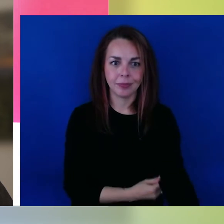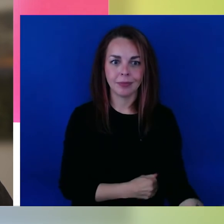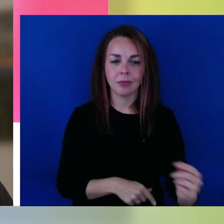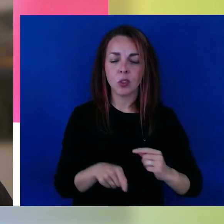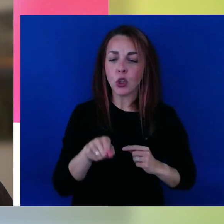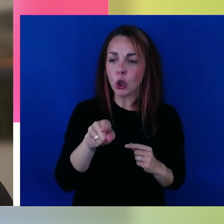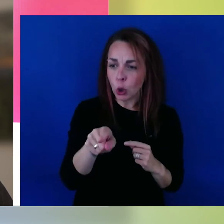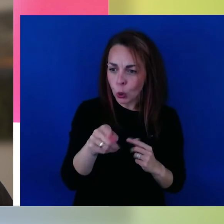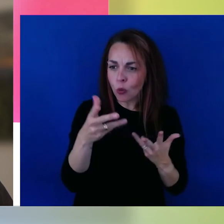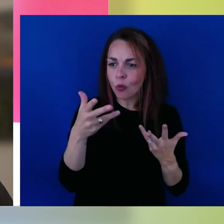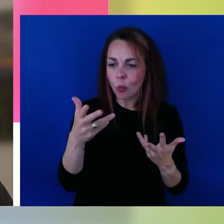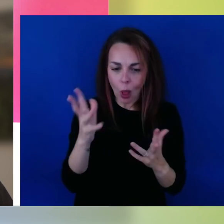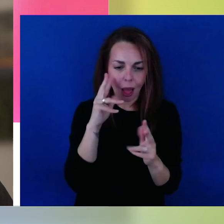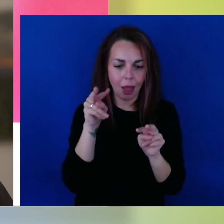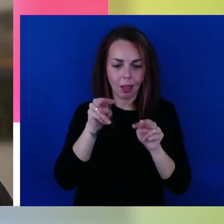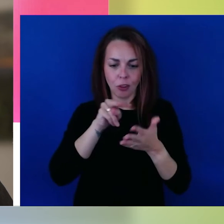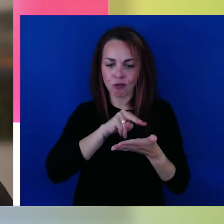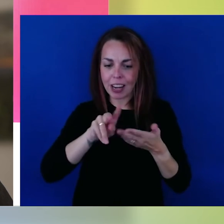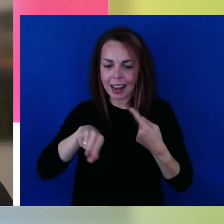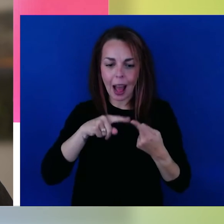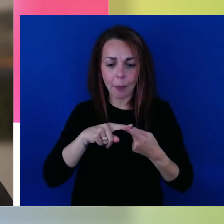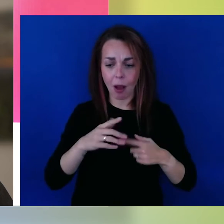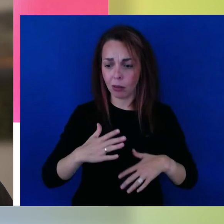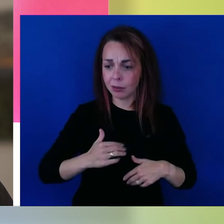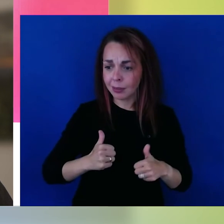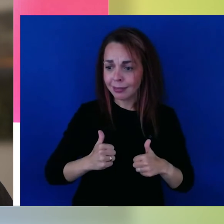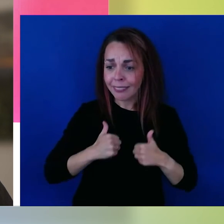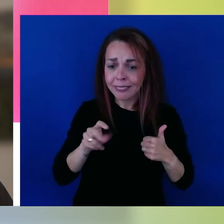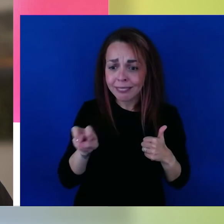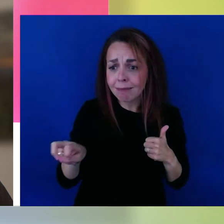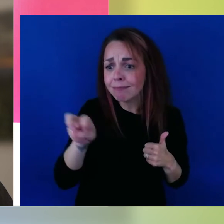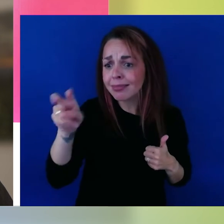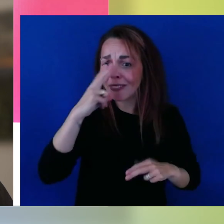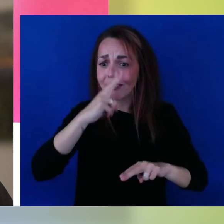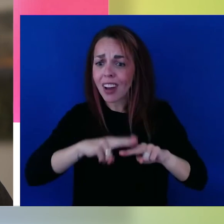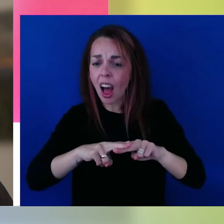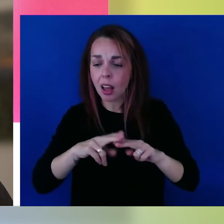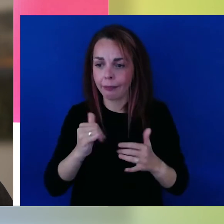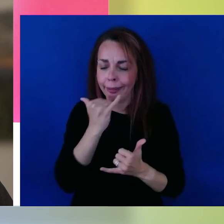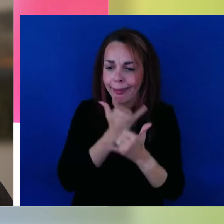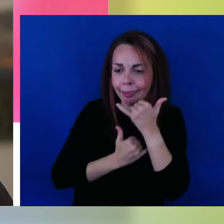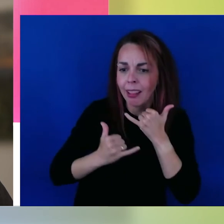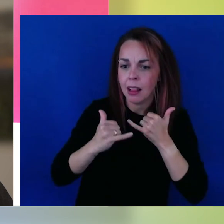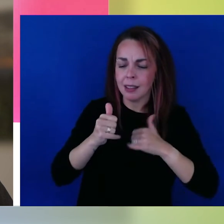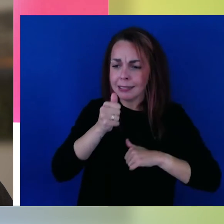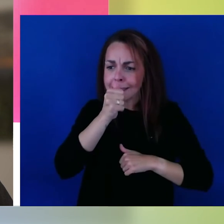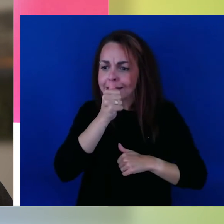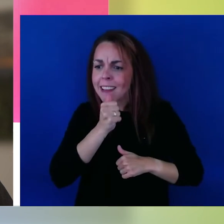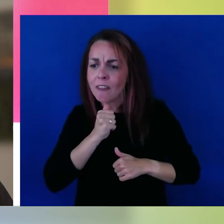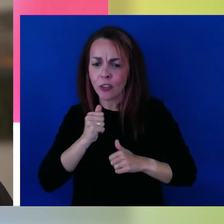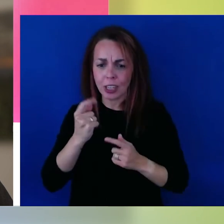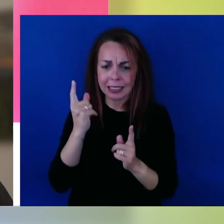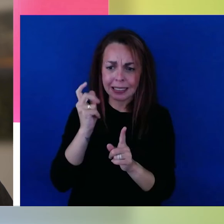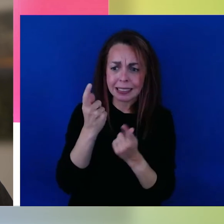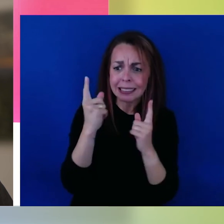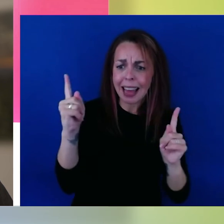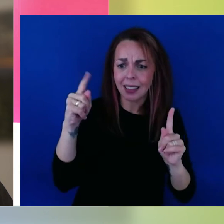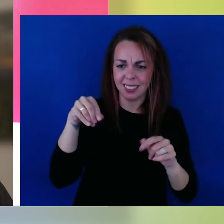misadventures, outright failures, and suffering of the protagonists in the story in raw